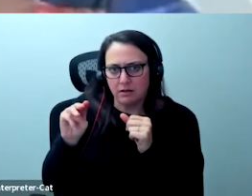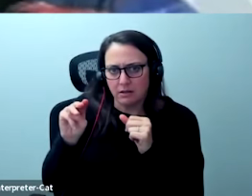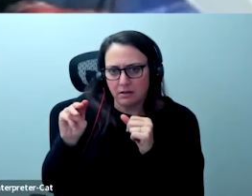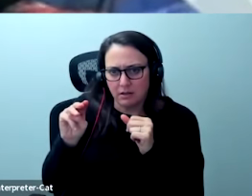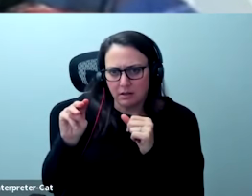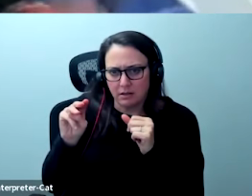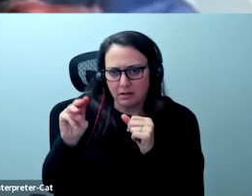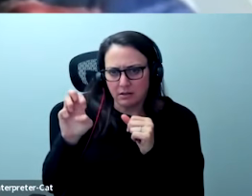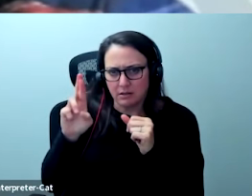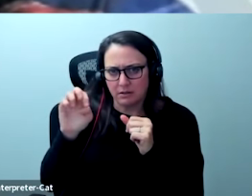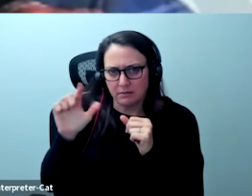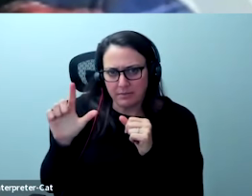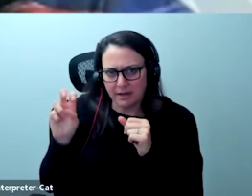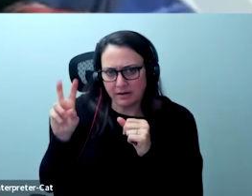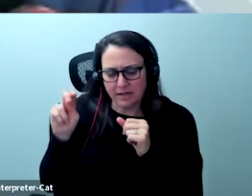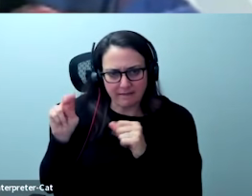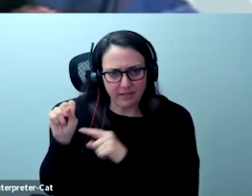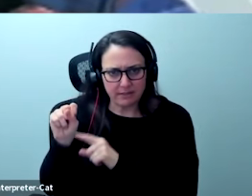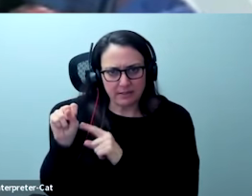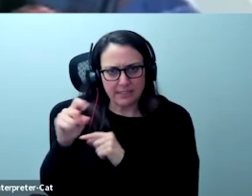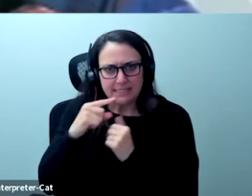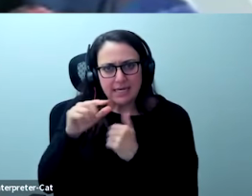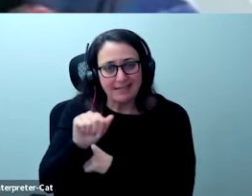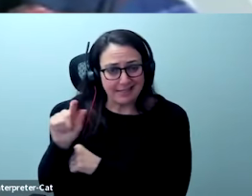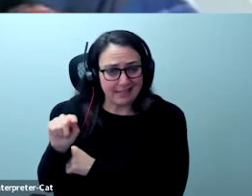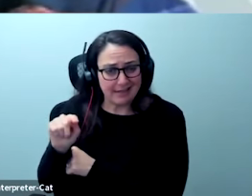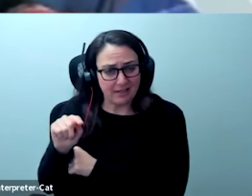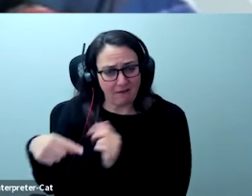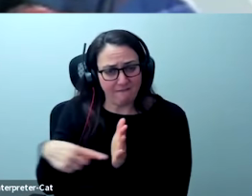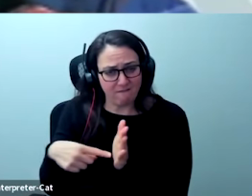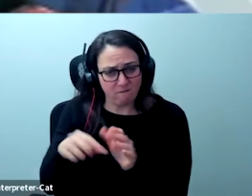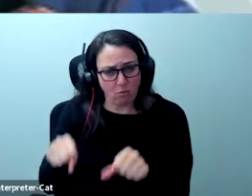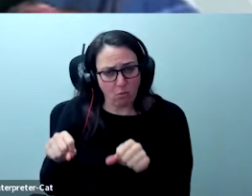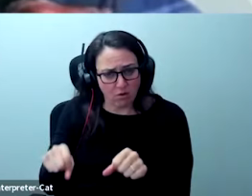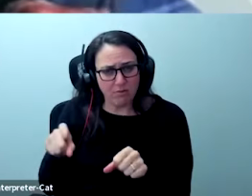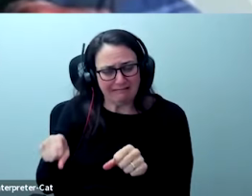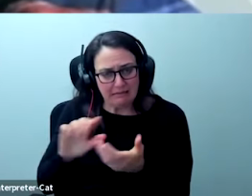"Evidence pointing about the assistive technology "being affordable, the need for it to be affordable."